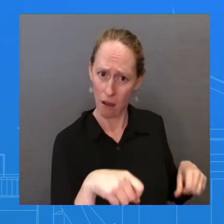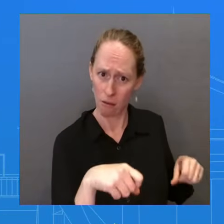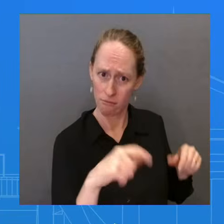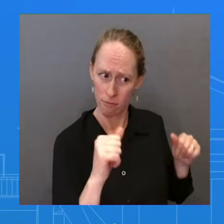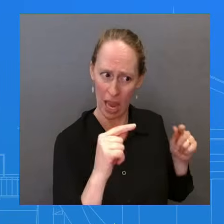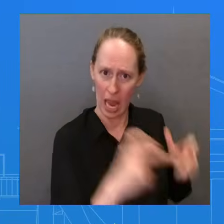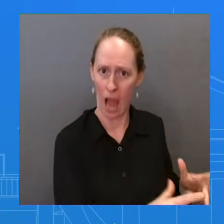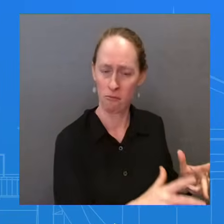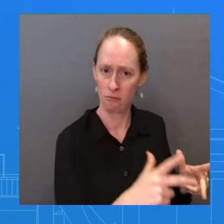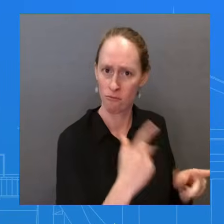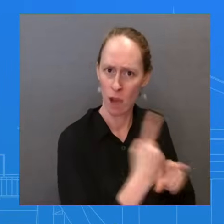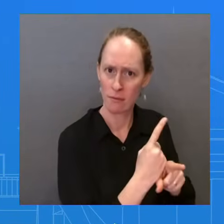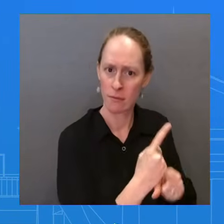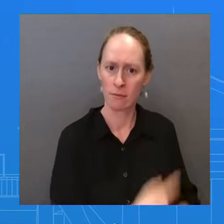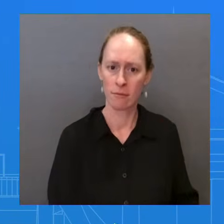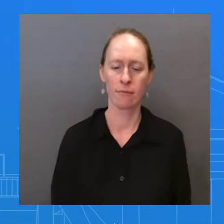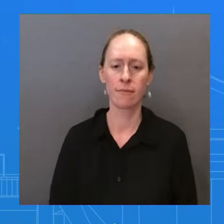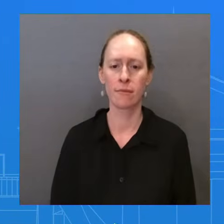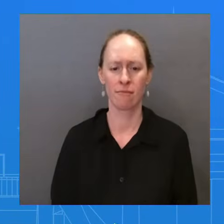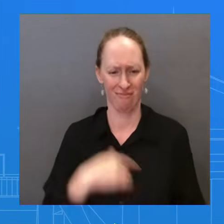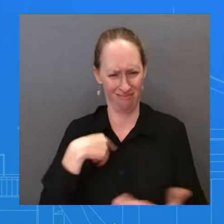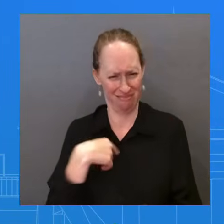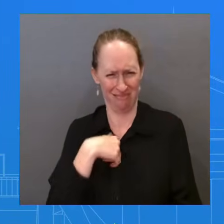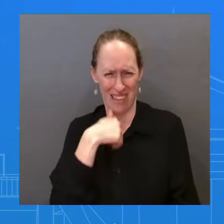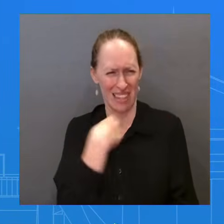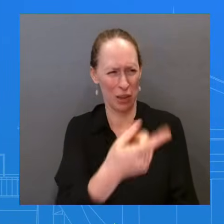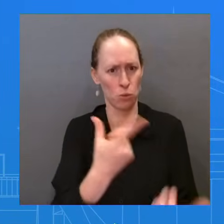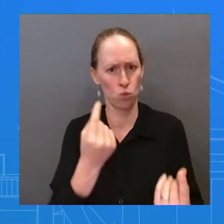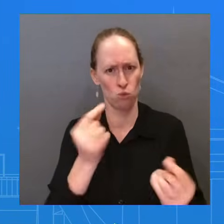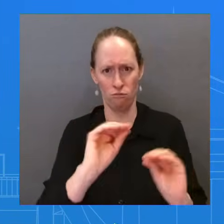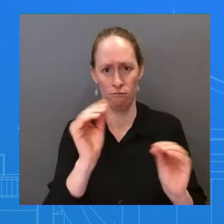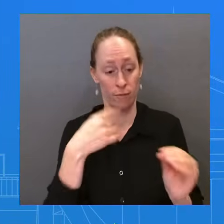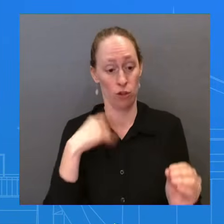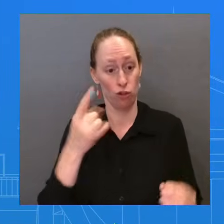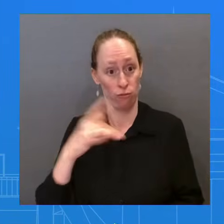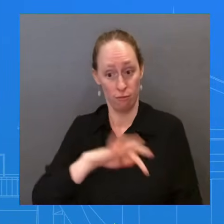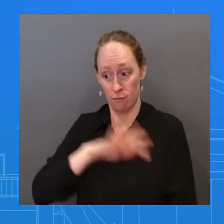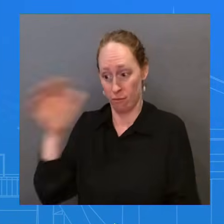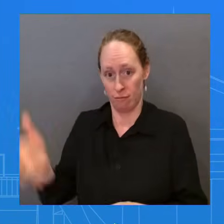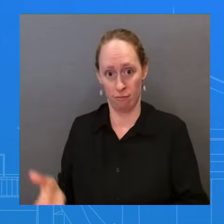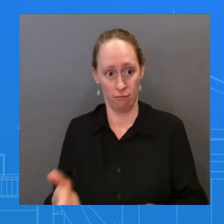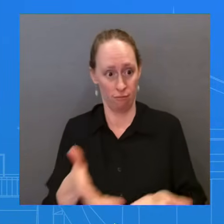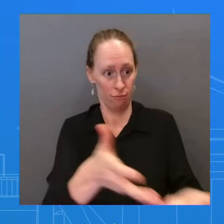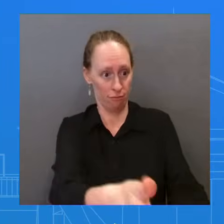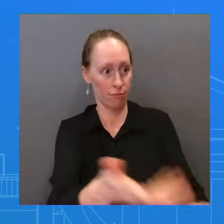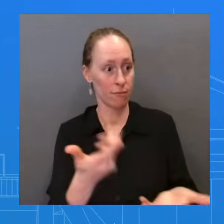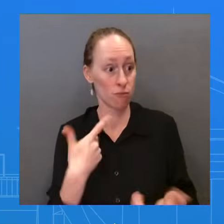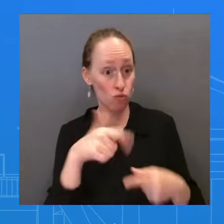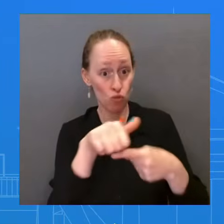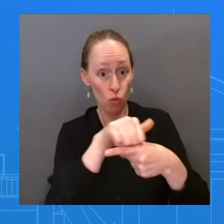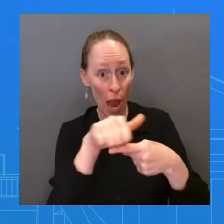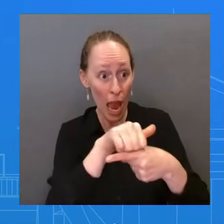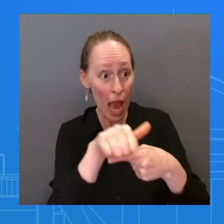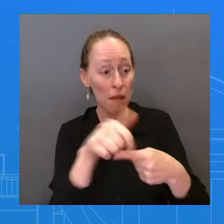We give them equipment. We give them training. We give them advice and counsel. Heck, we even do tabletop exercises with them to help them